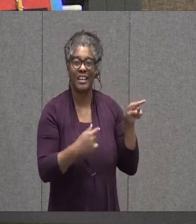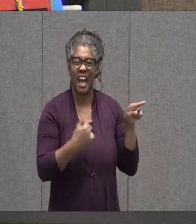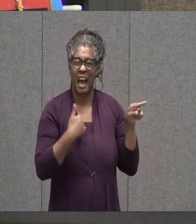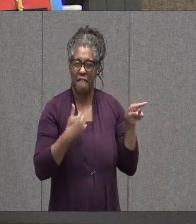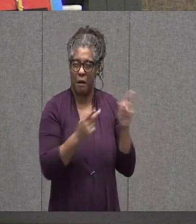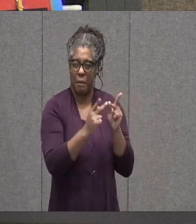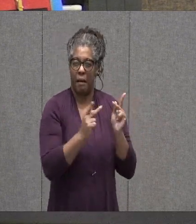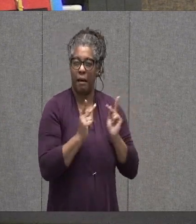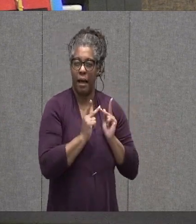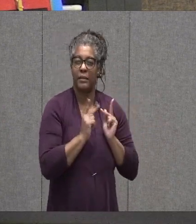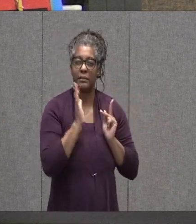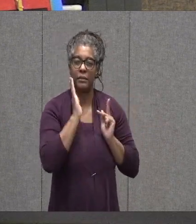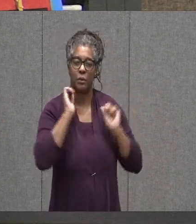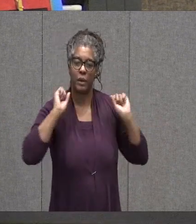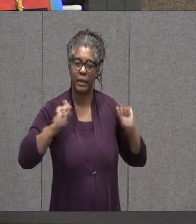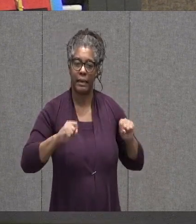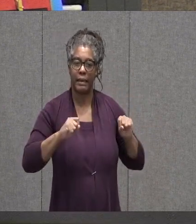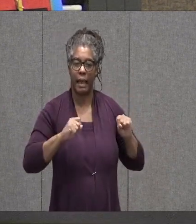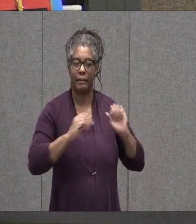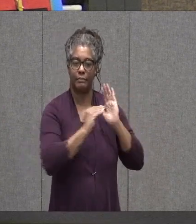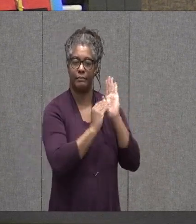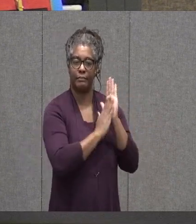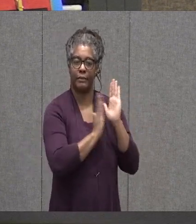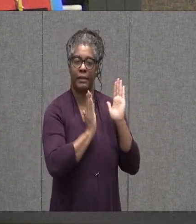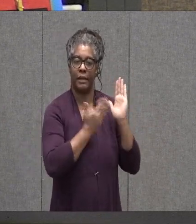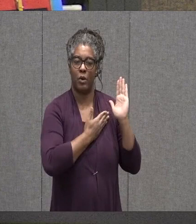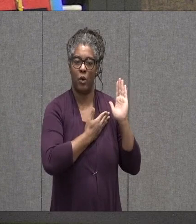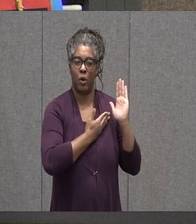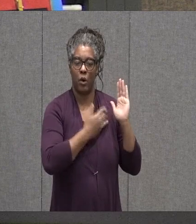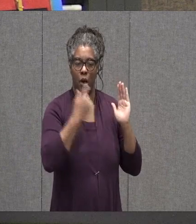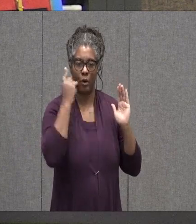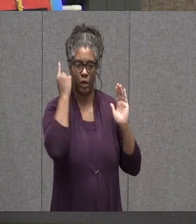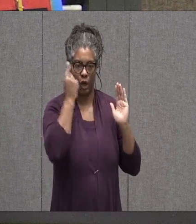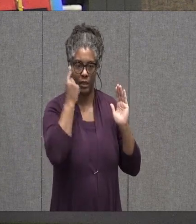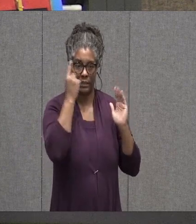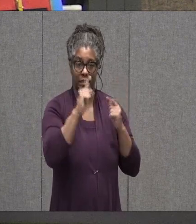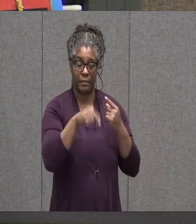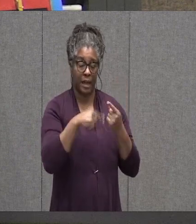around earning, spending, and savings of money.